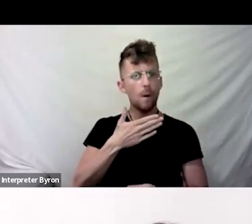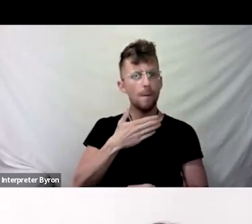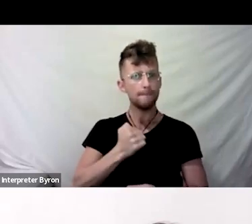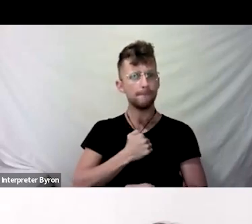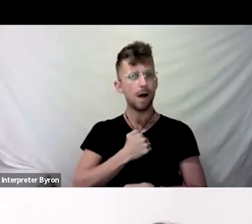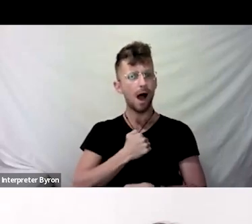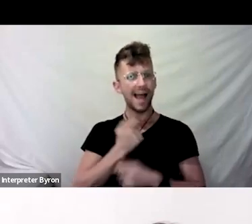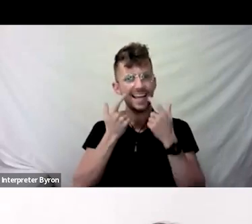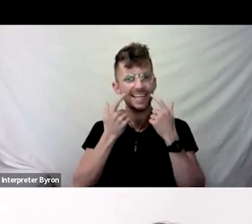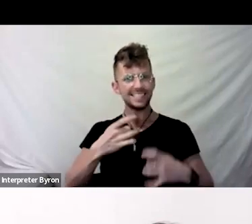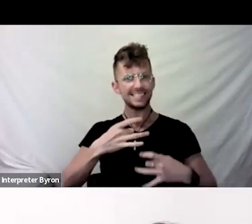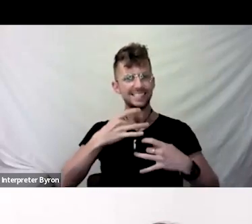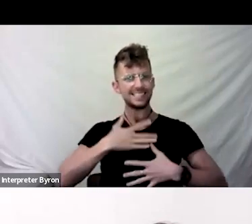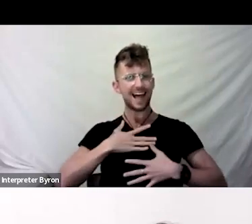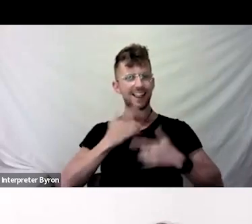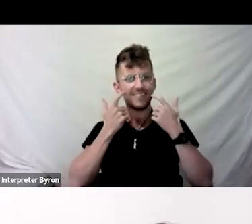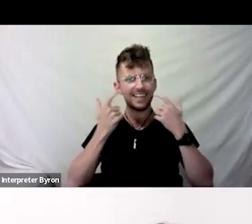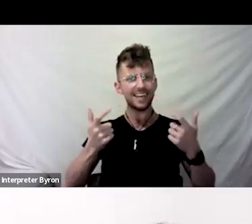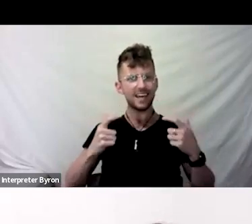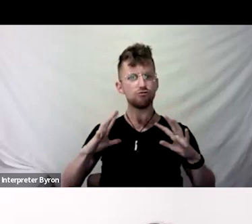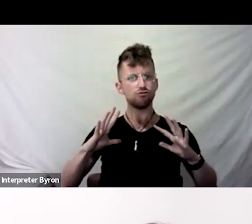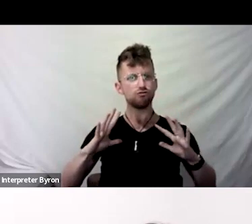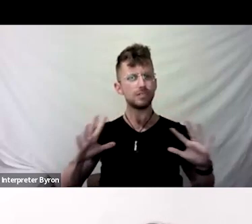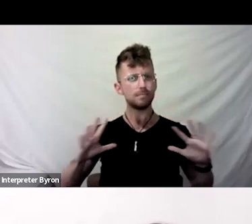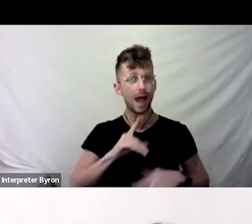What can I claim under IF respite for this trip?